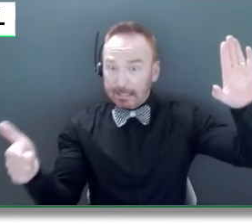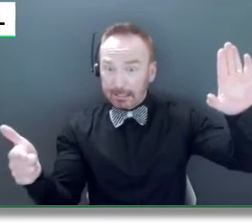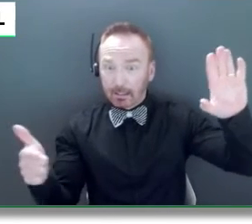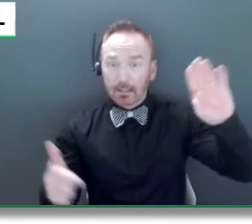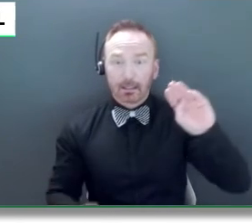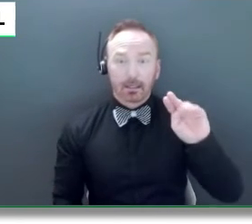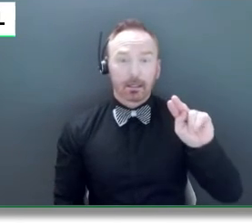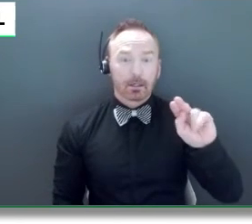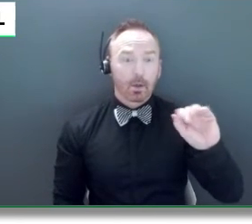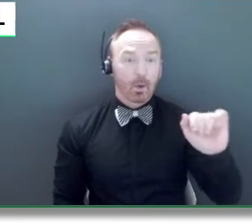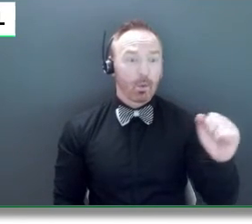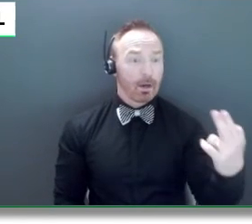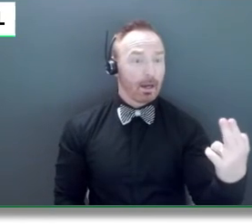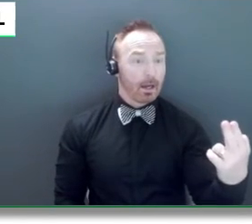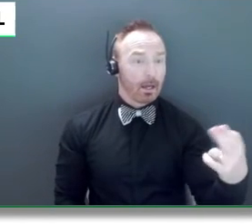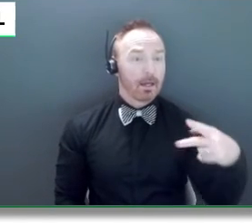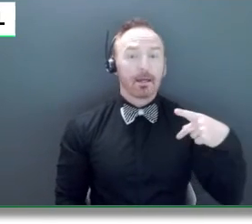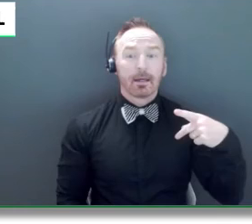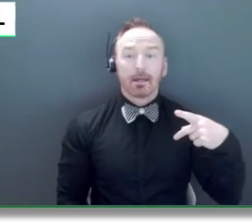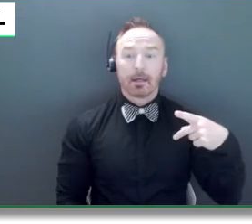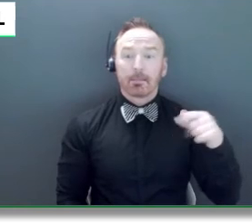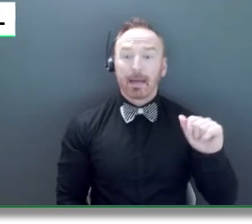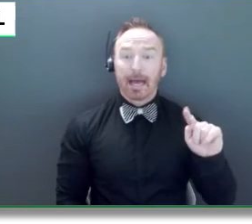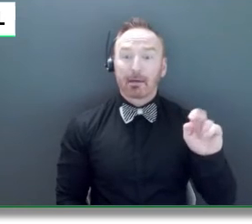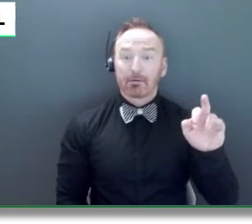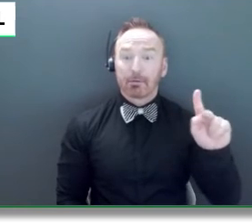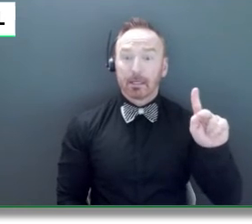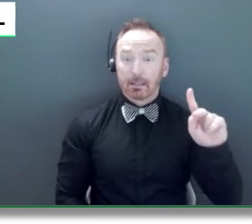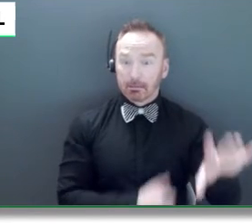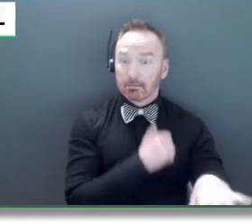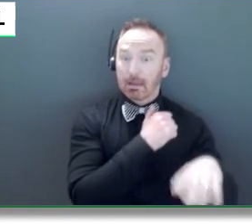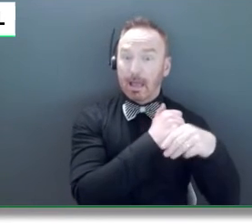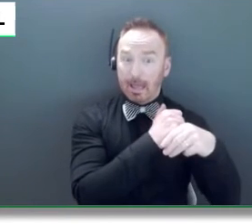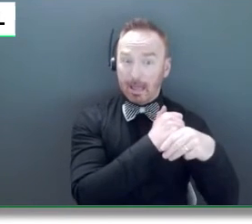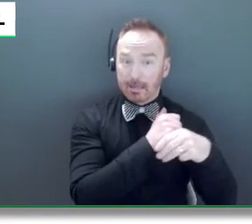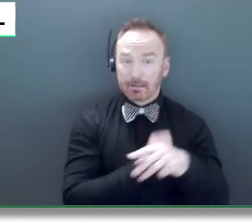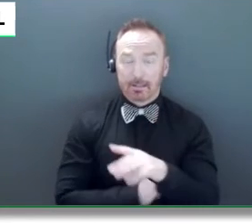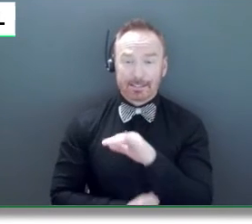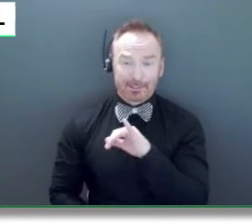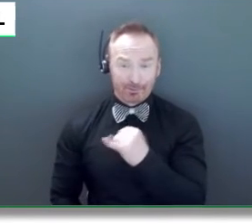yeah I just wanted to add that uh I mean, Jamie from the the knowledge that I have